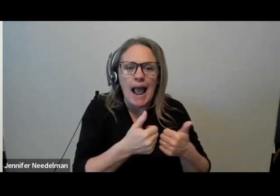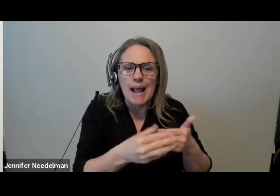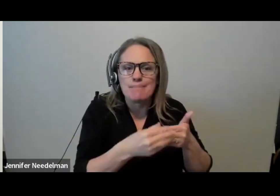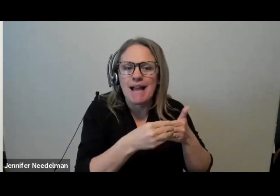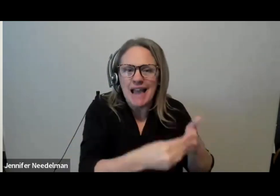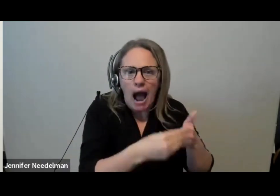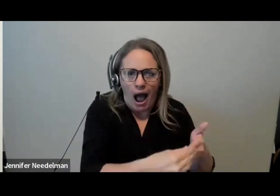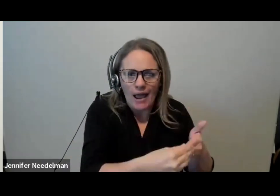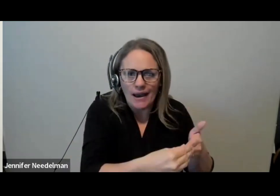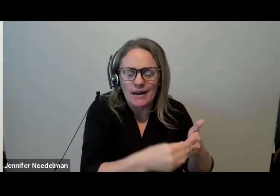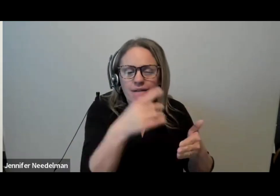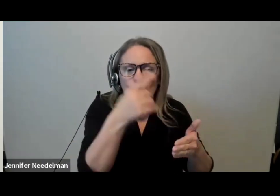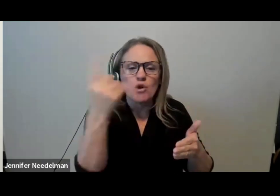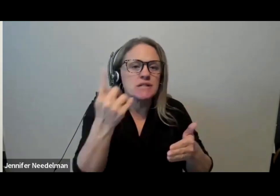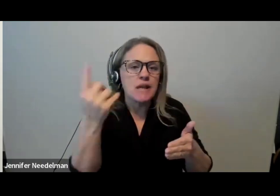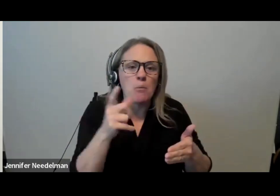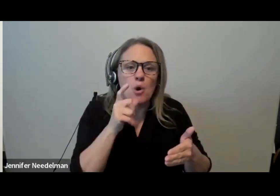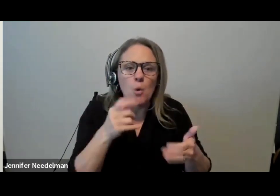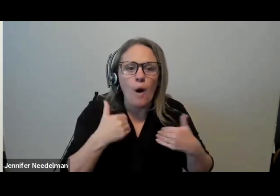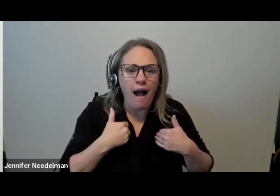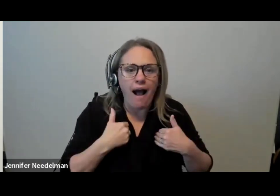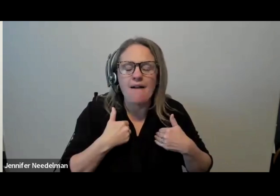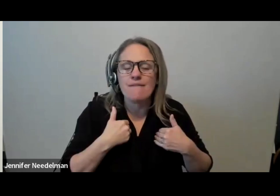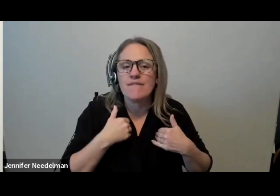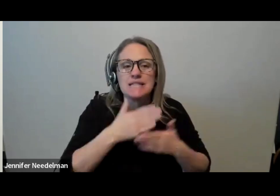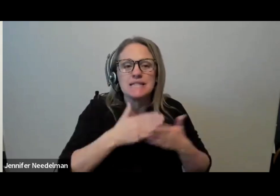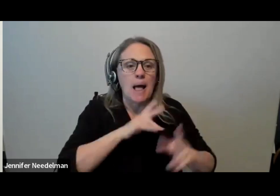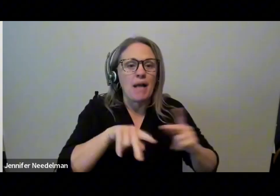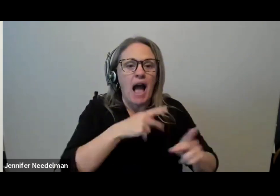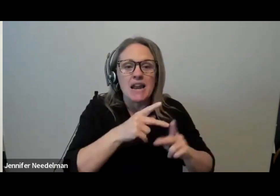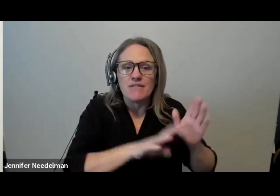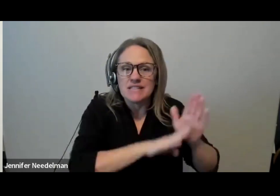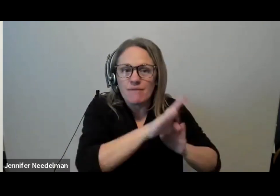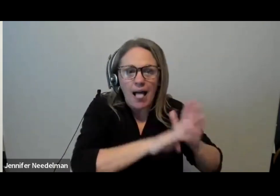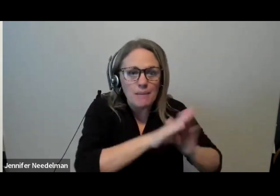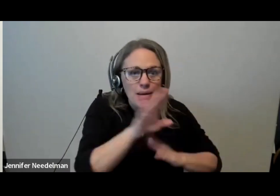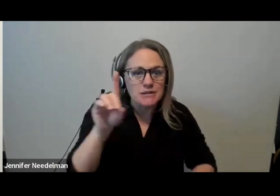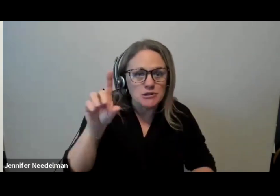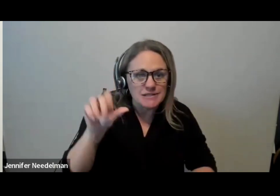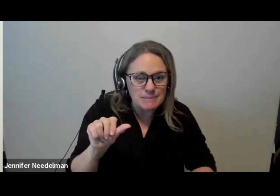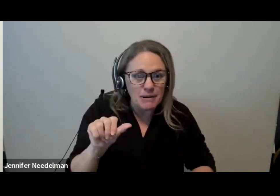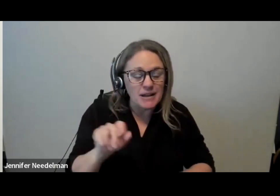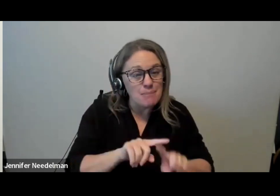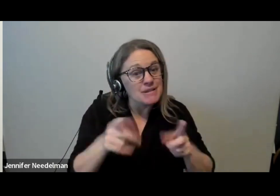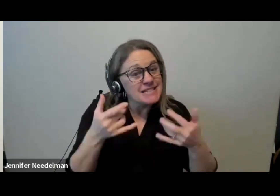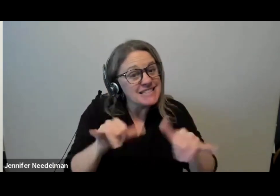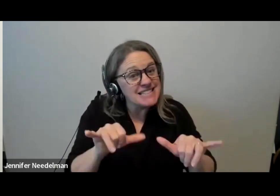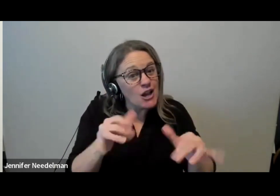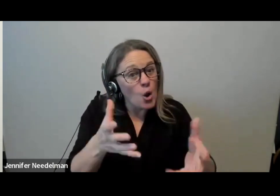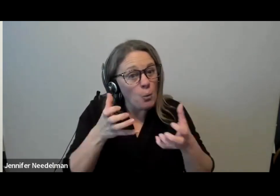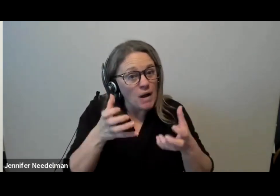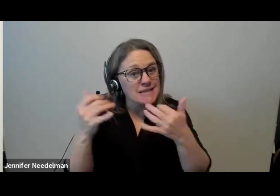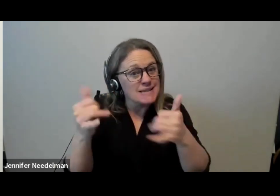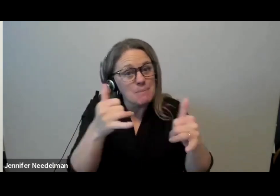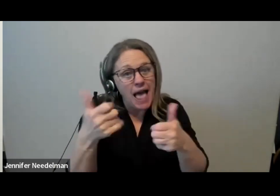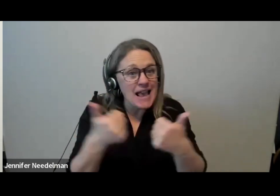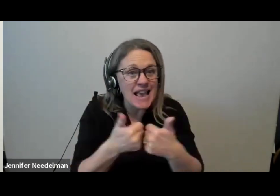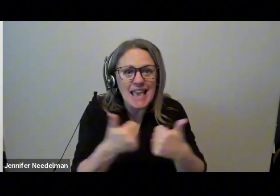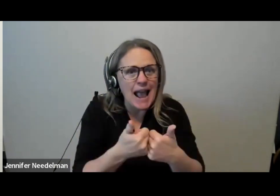that may have some kind of developmental disability and but still wants to play a game that's too complex for them to play at its onset.